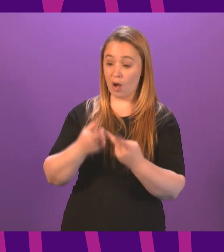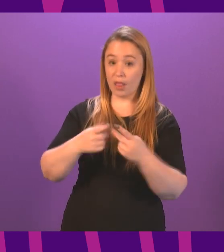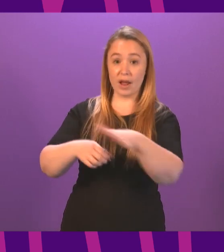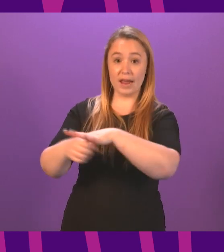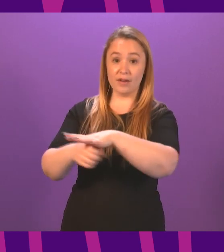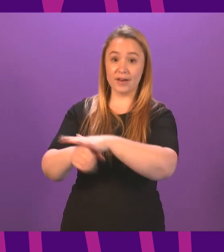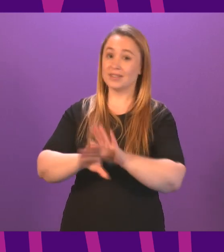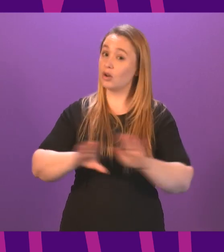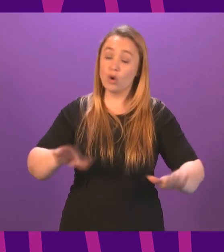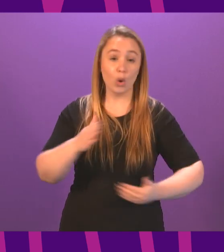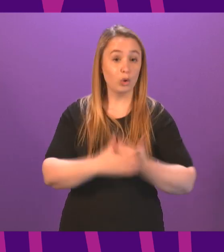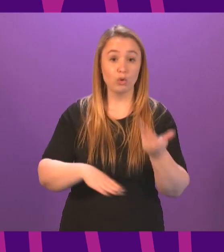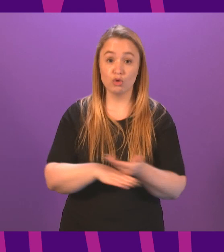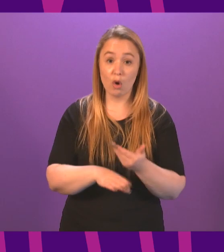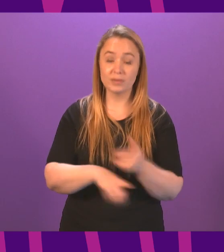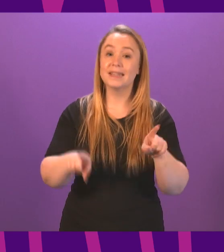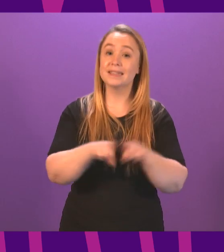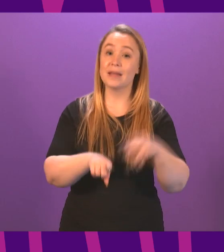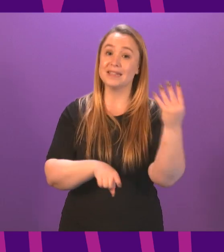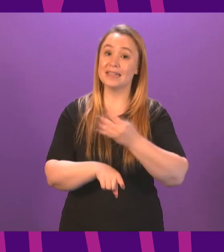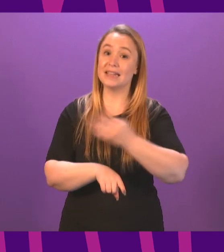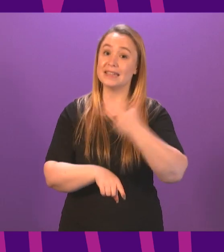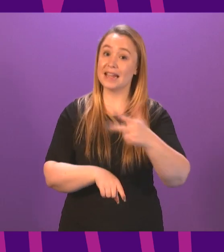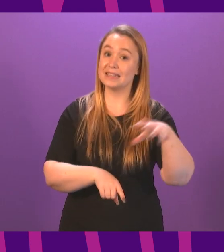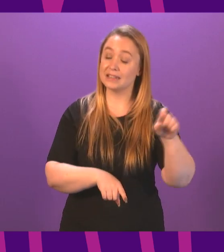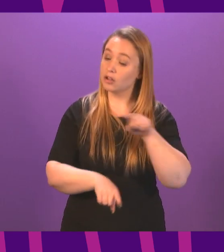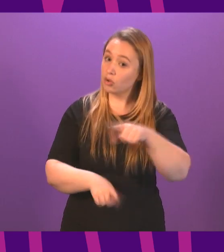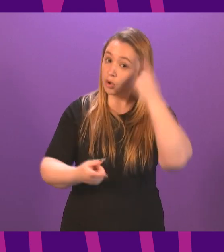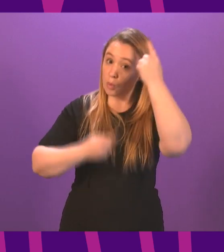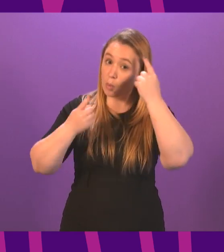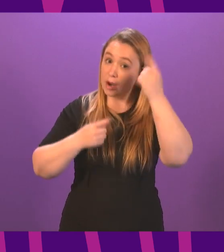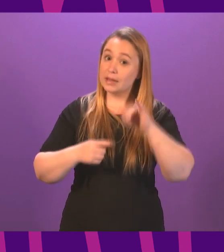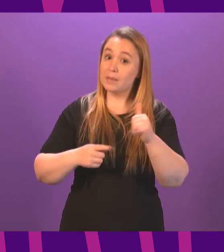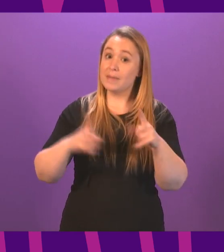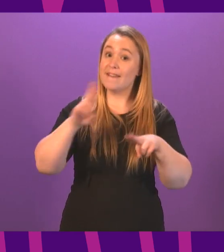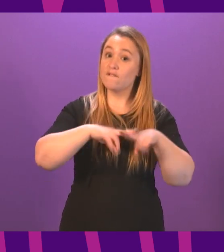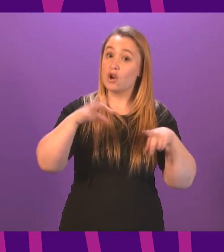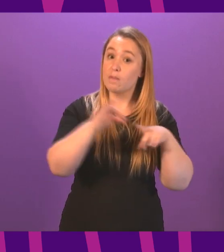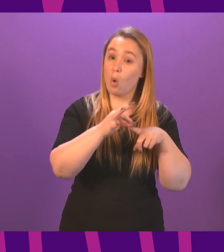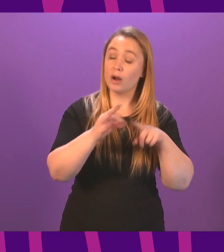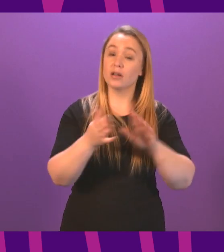Kingdom in the 1980s? Would that be one of her concerns about free ports? The First Minister (Nicola Sturgeon): Yes, that is one of the concerns and one of